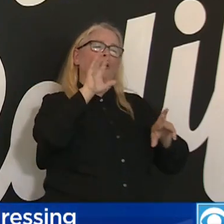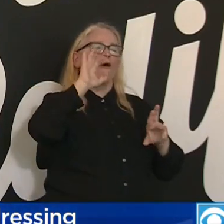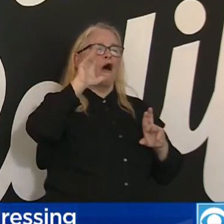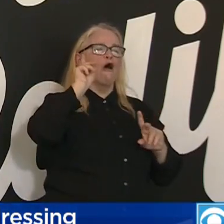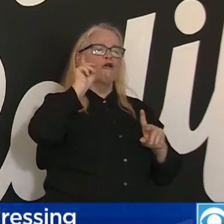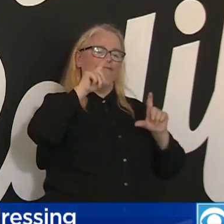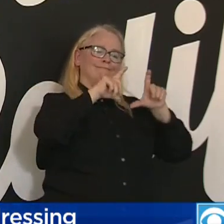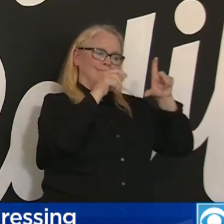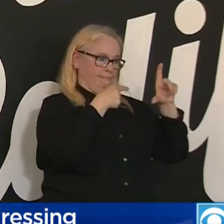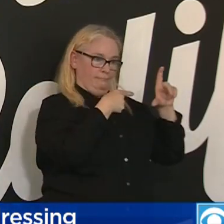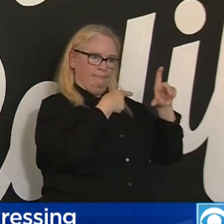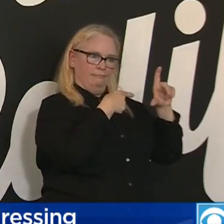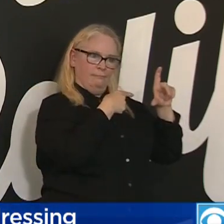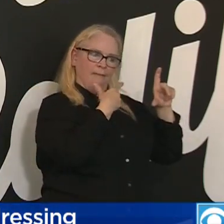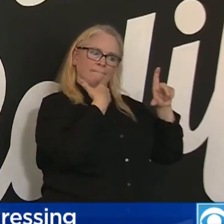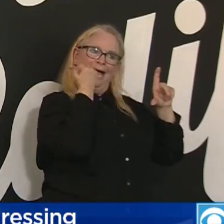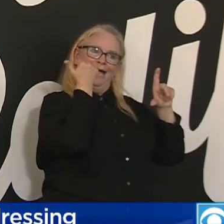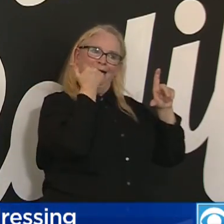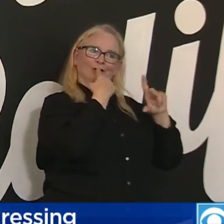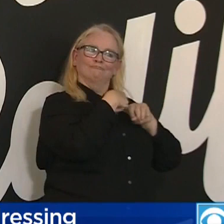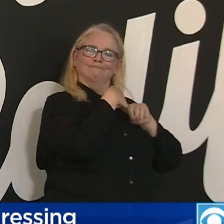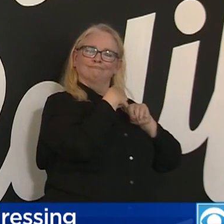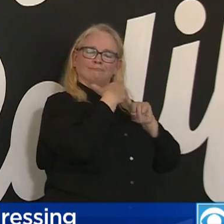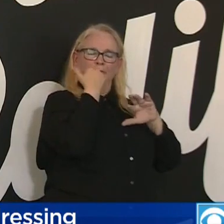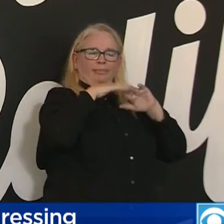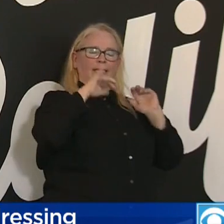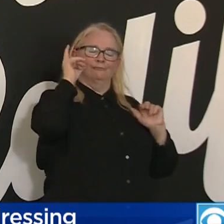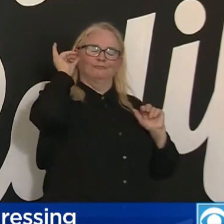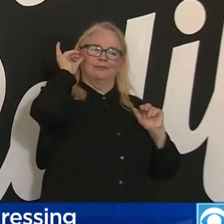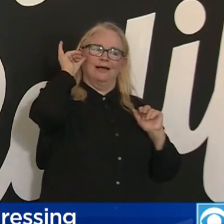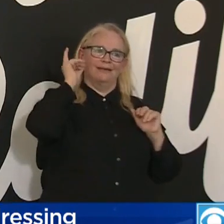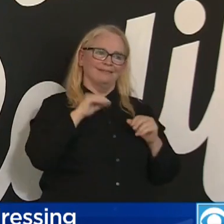INDICATION. IF WE WERE PUTTING ON A REPORT